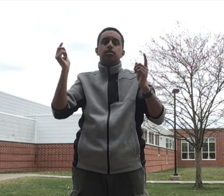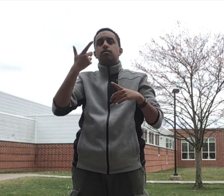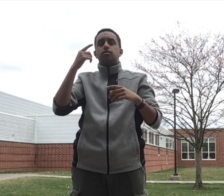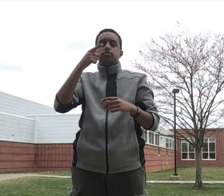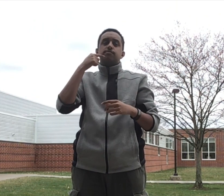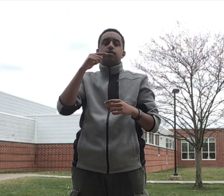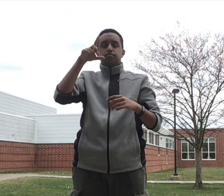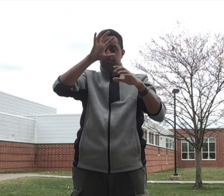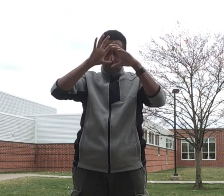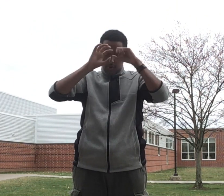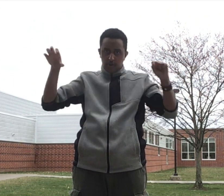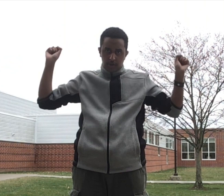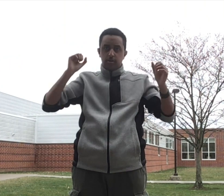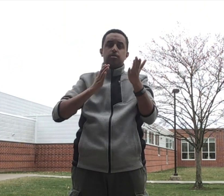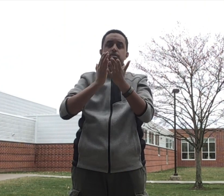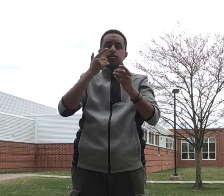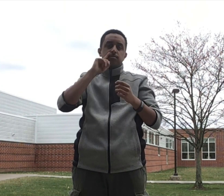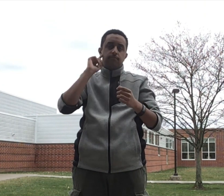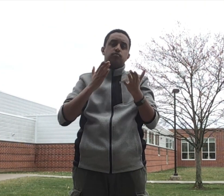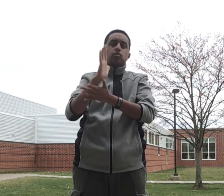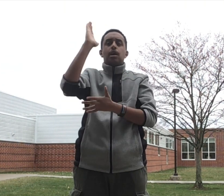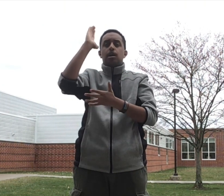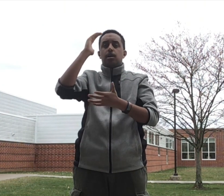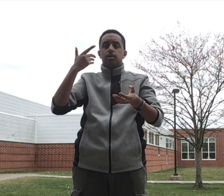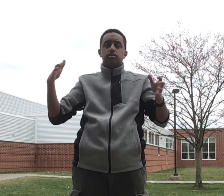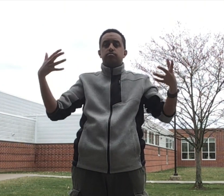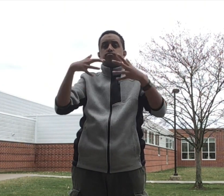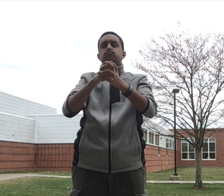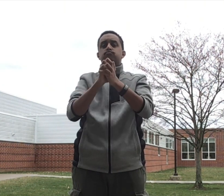There were lots of people congratulating them for their work at that time. Tt was a really